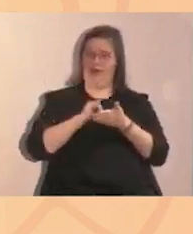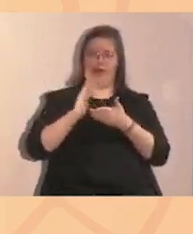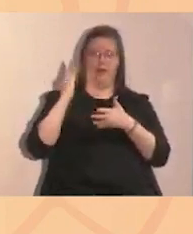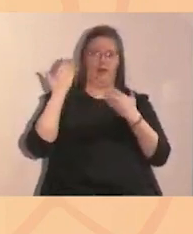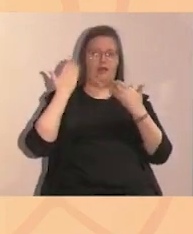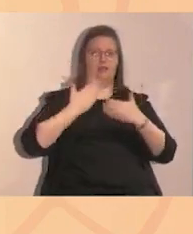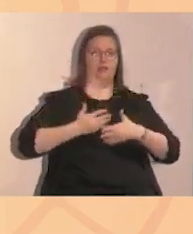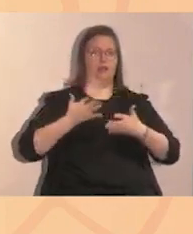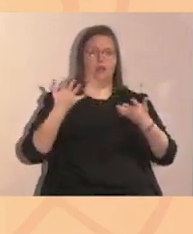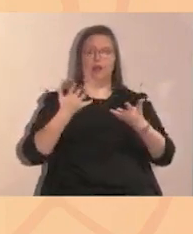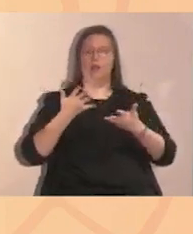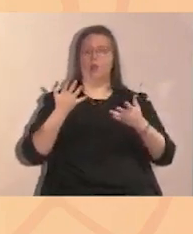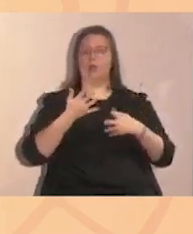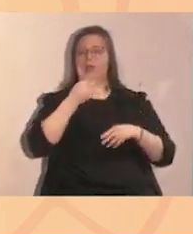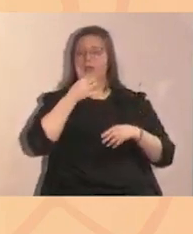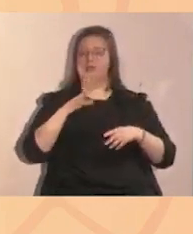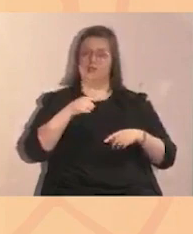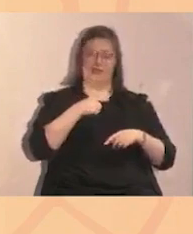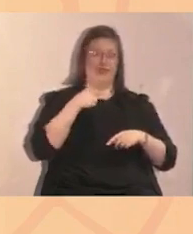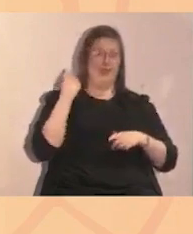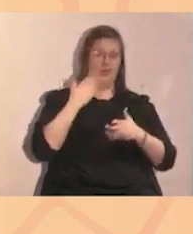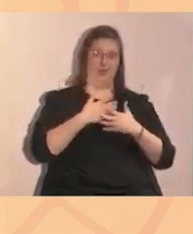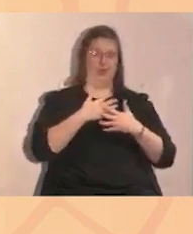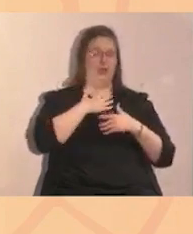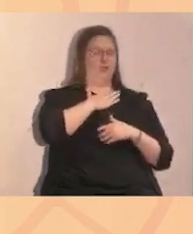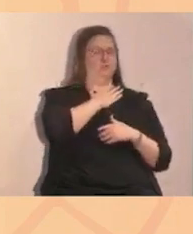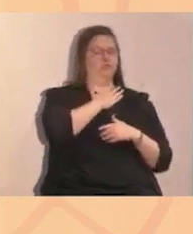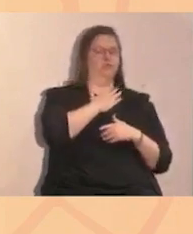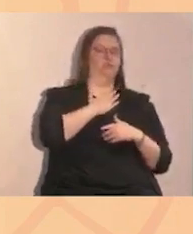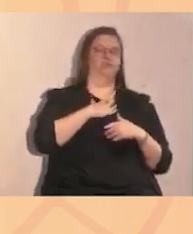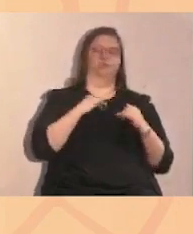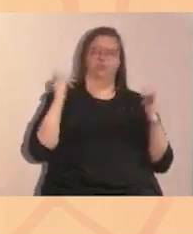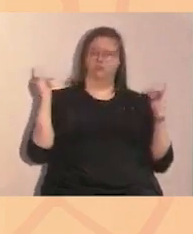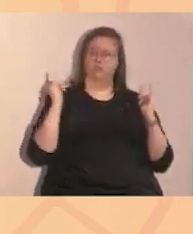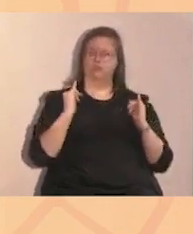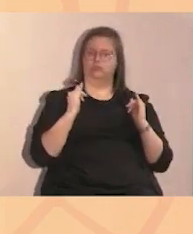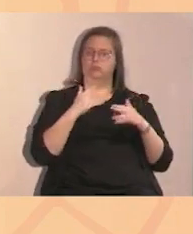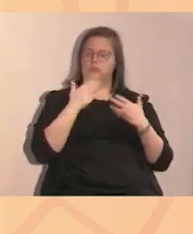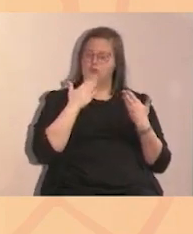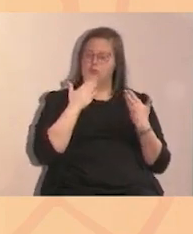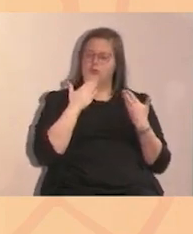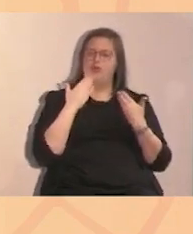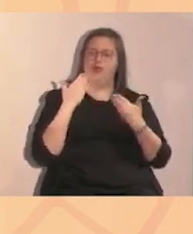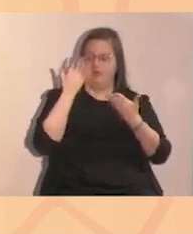are being killed is pretty horrific actually. So, yeah, thank you for honouring that.